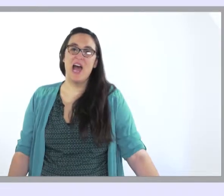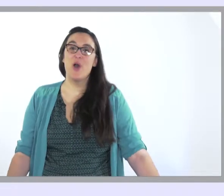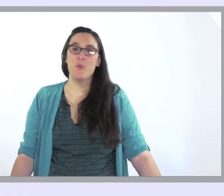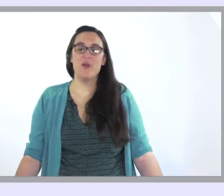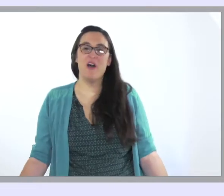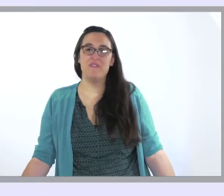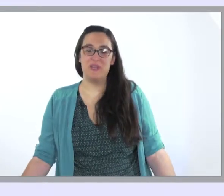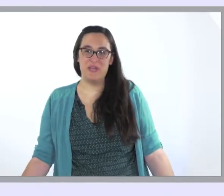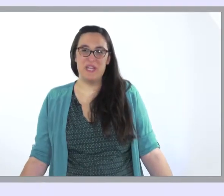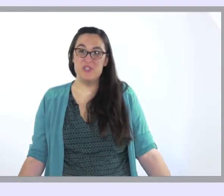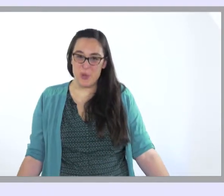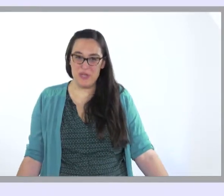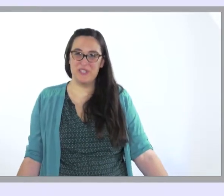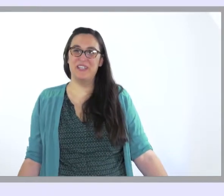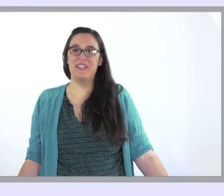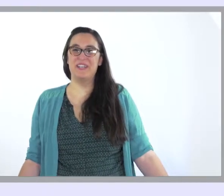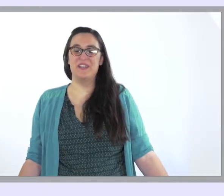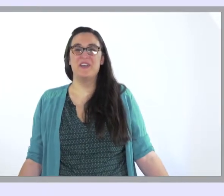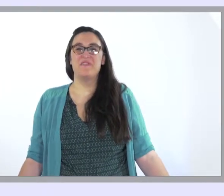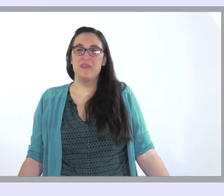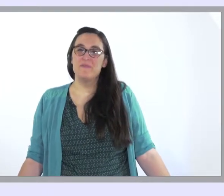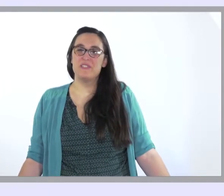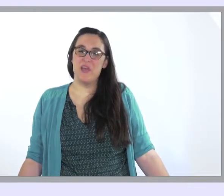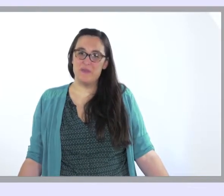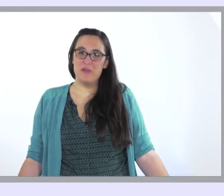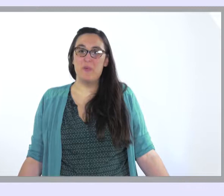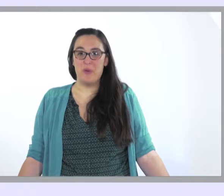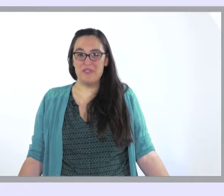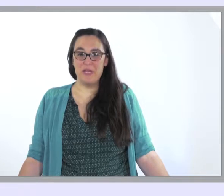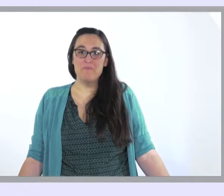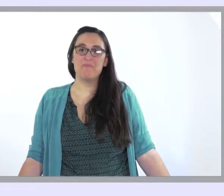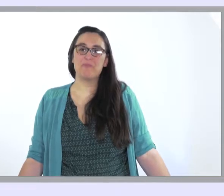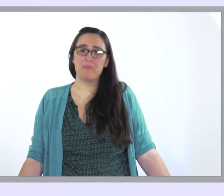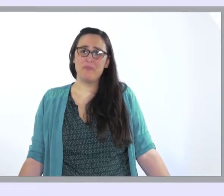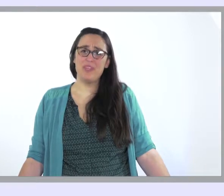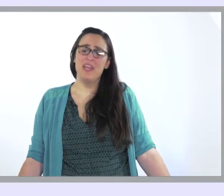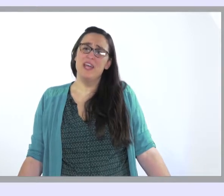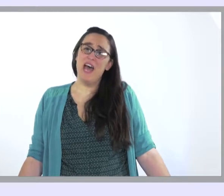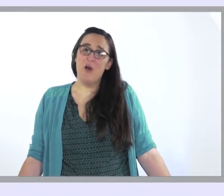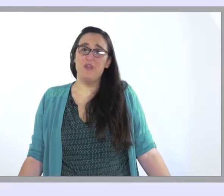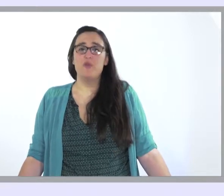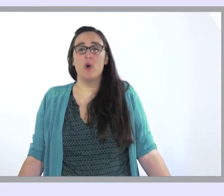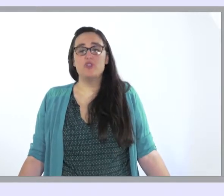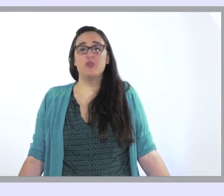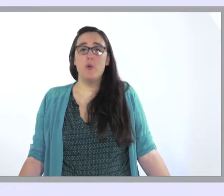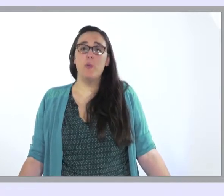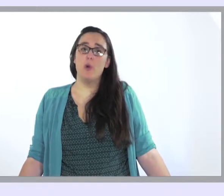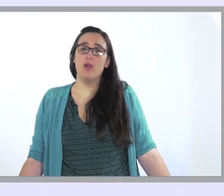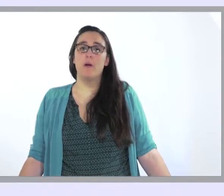I hope you've enjoyed Wim Emmerik's poetry. If you want to know more